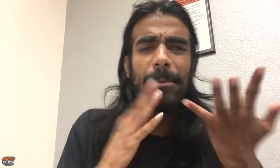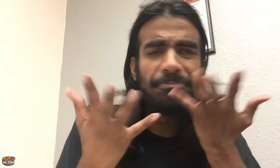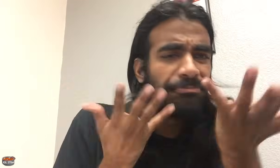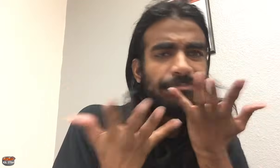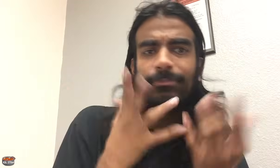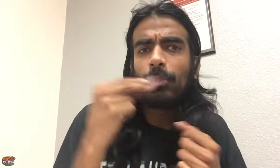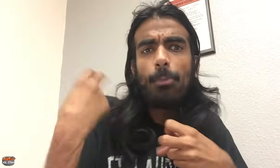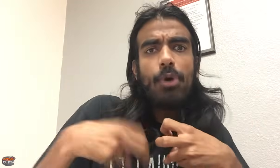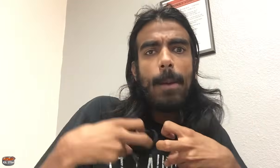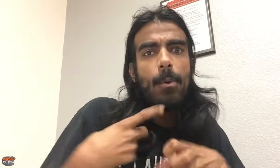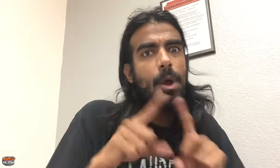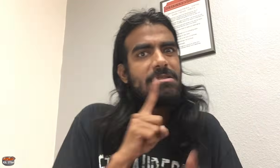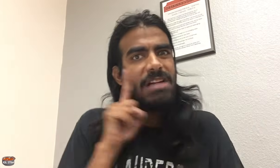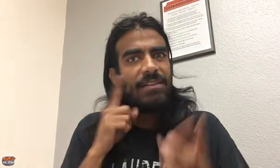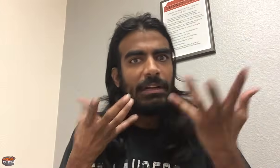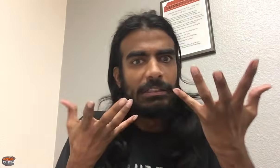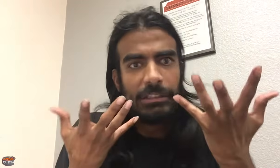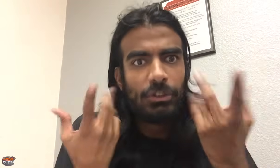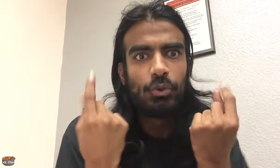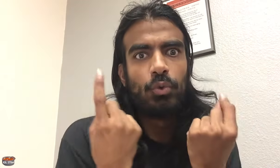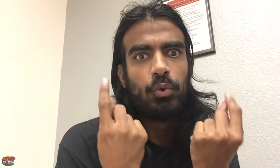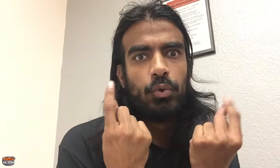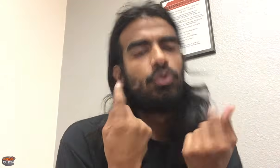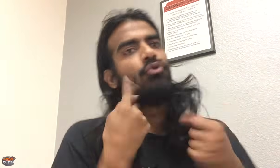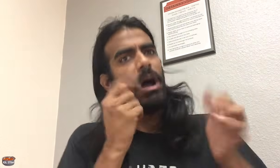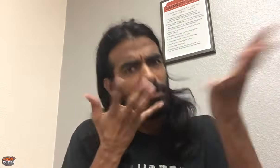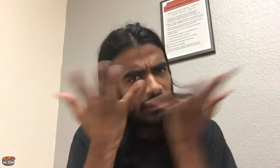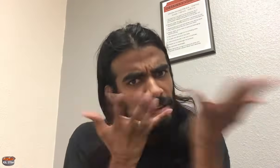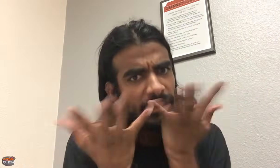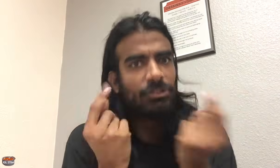They just meet each other. They can communicate just fine. But with Deaf people, there's a little